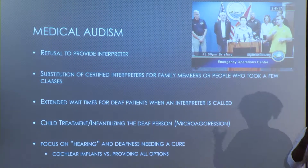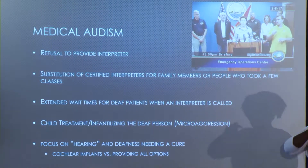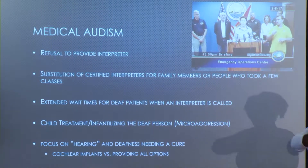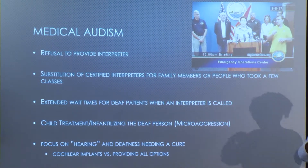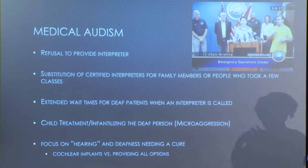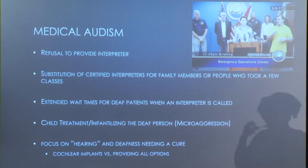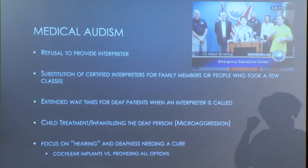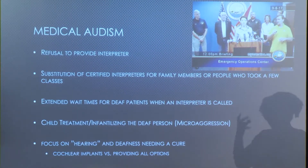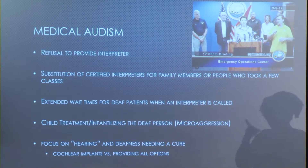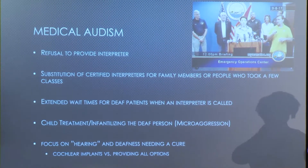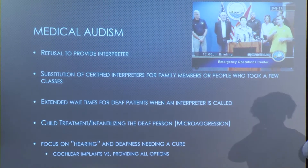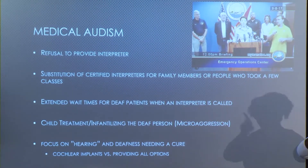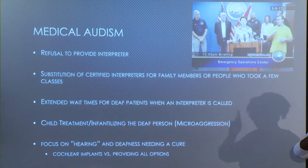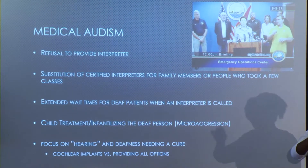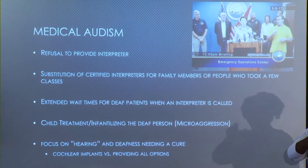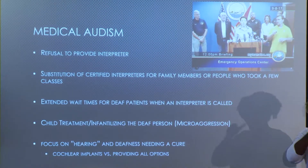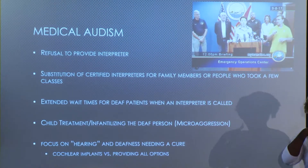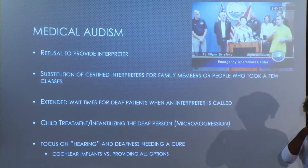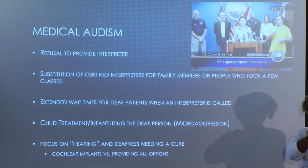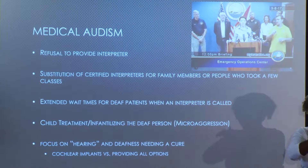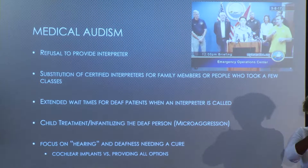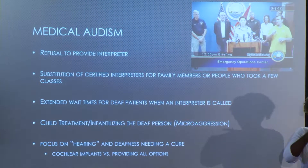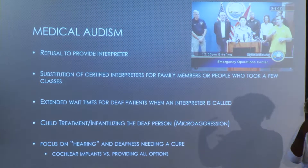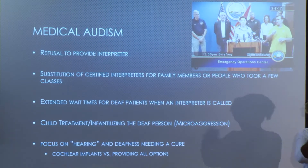a skilled, qualified, trained interpreter.